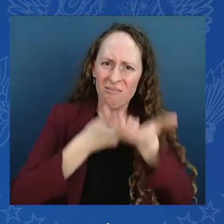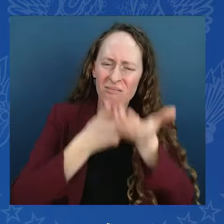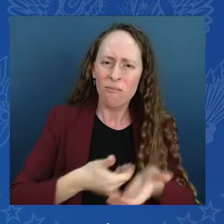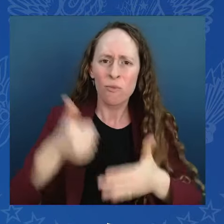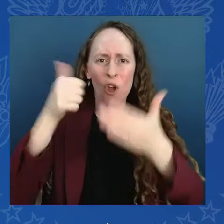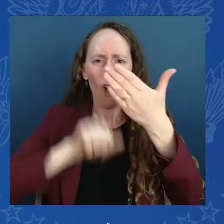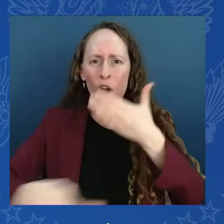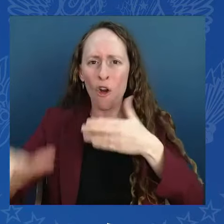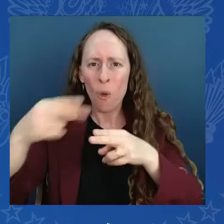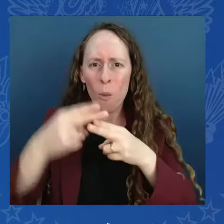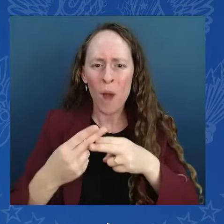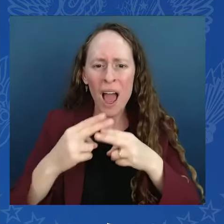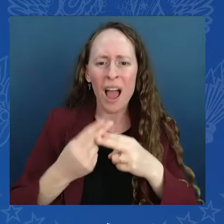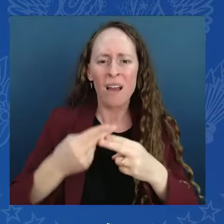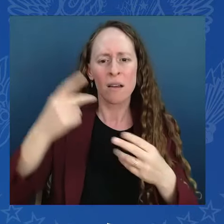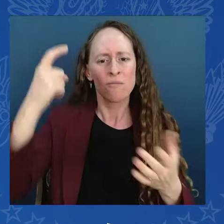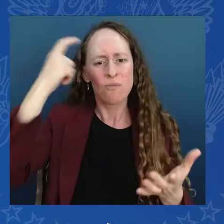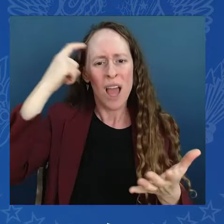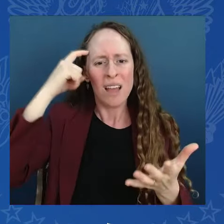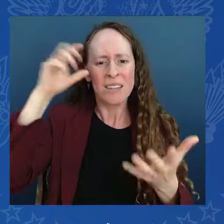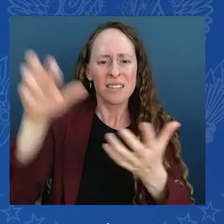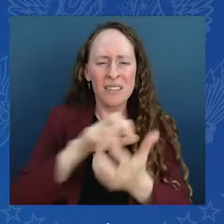from heart disease every single year because of lead.